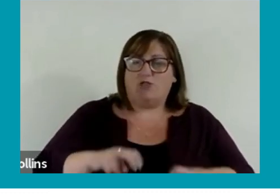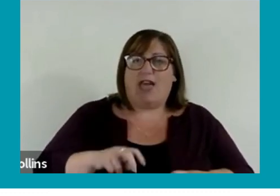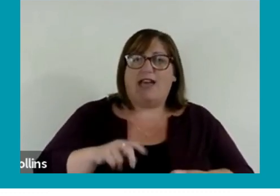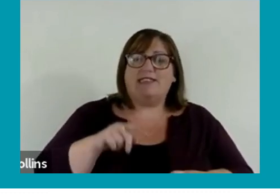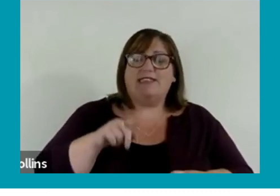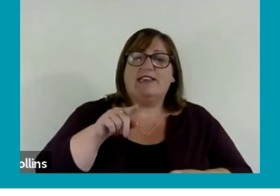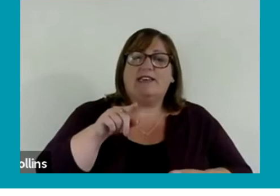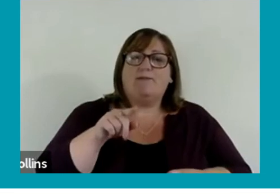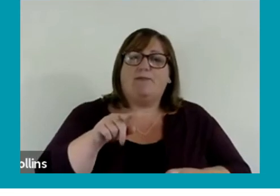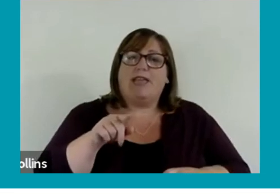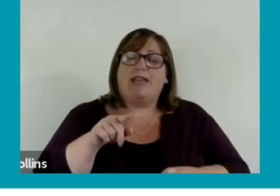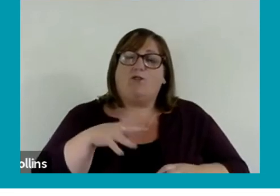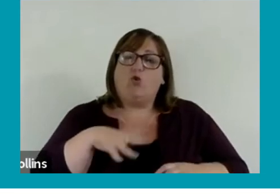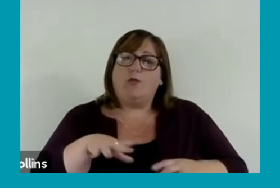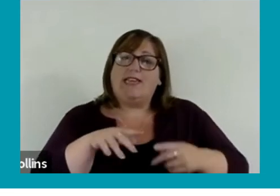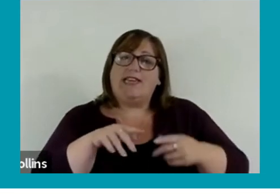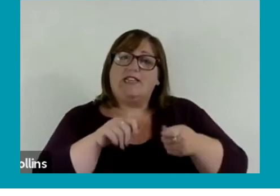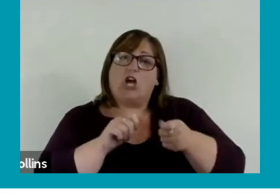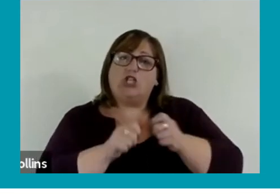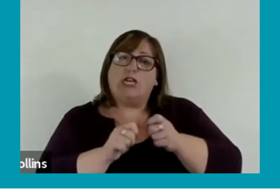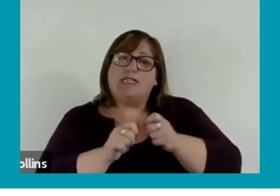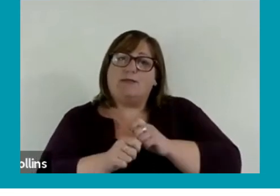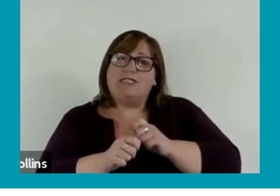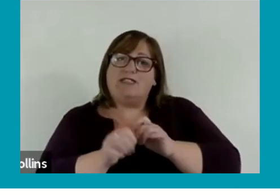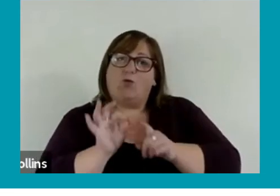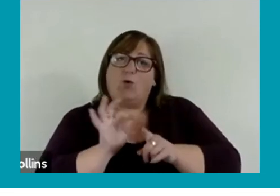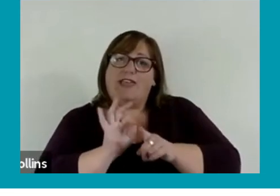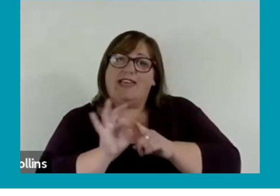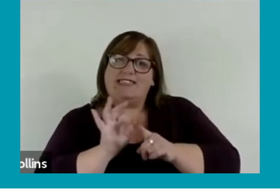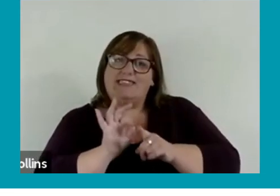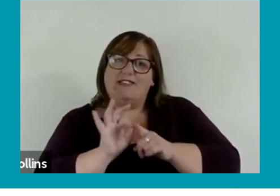in the interview then that information will be shared with them and so that they can support